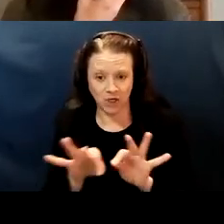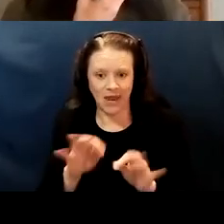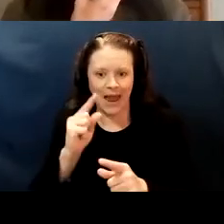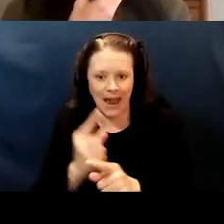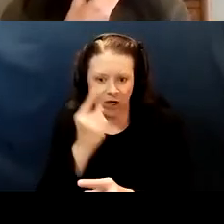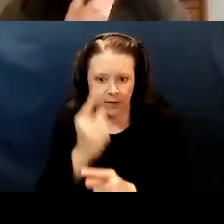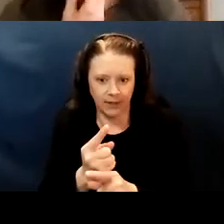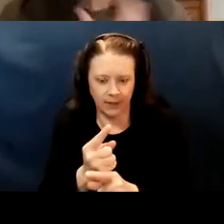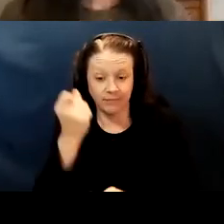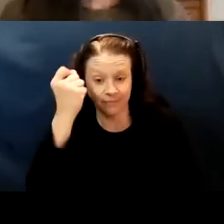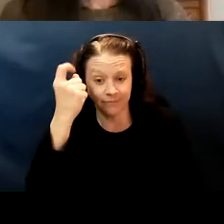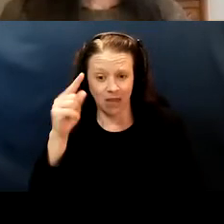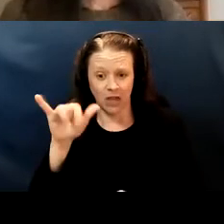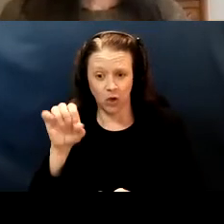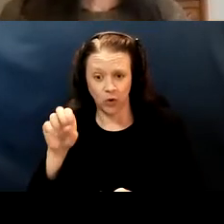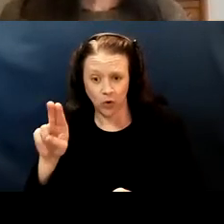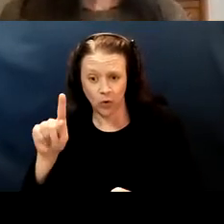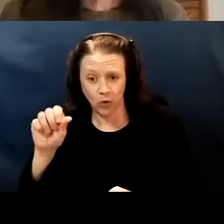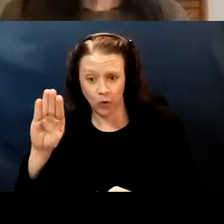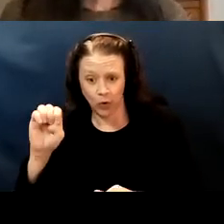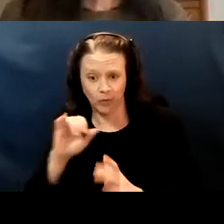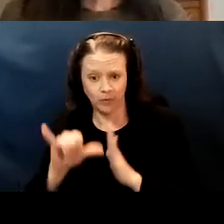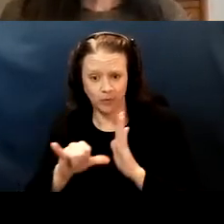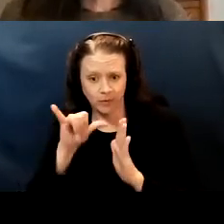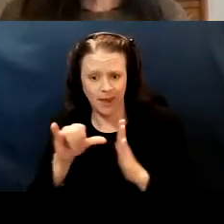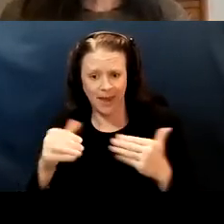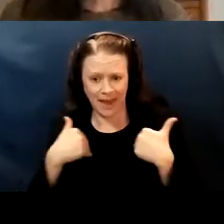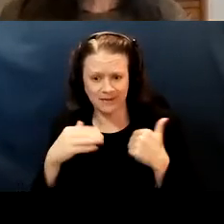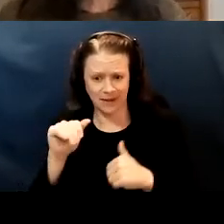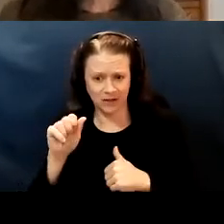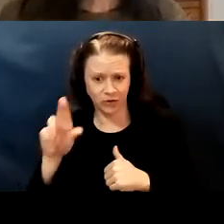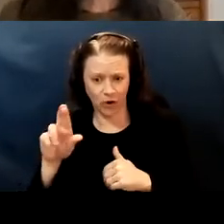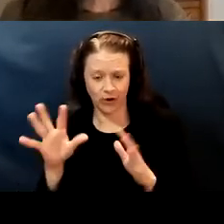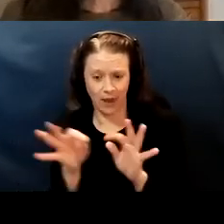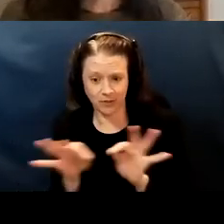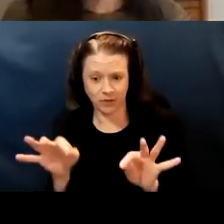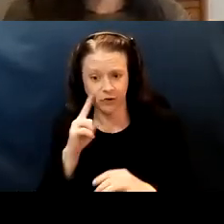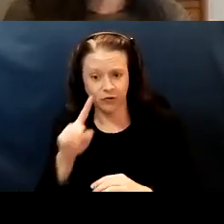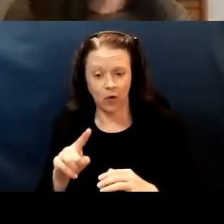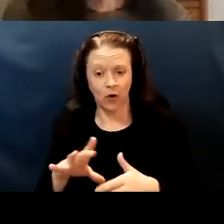does have ASR captions for content that's posted in public.